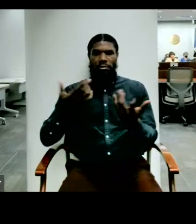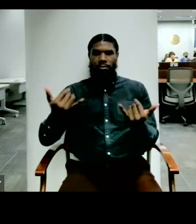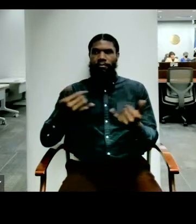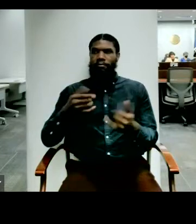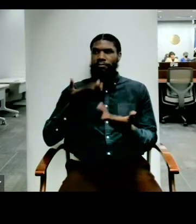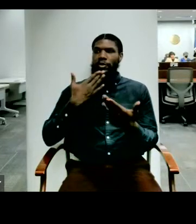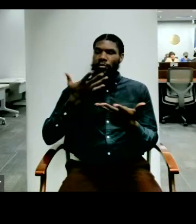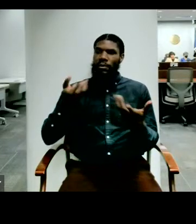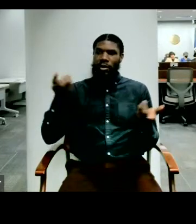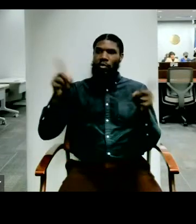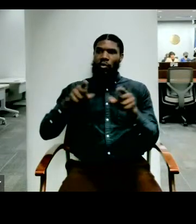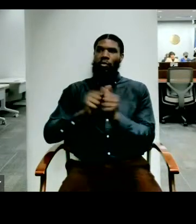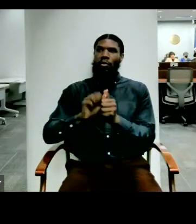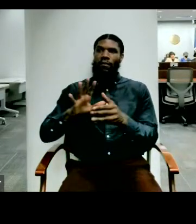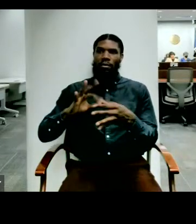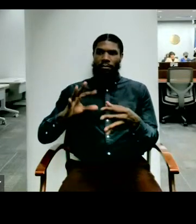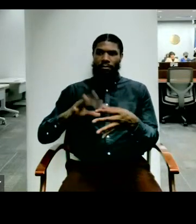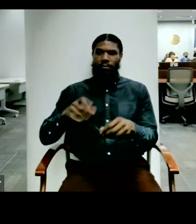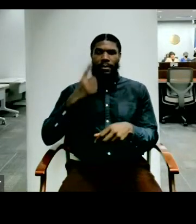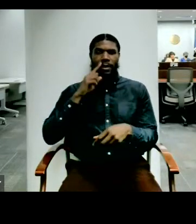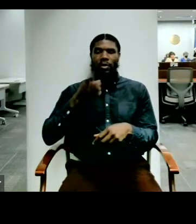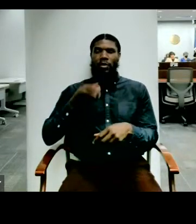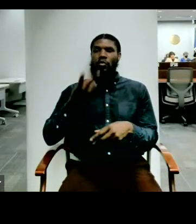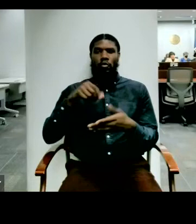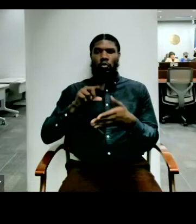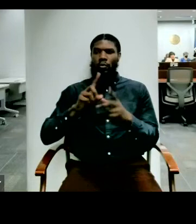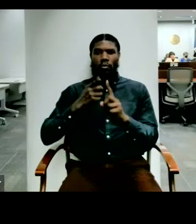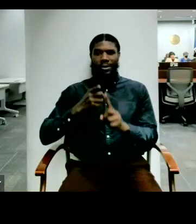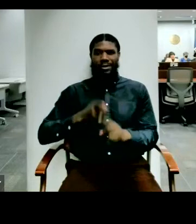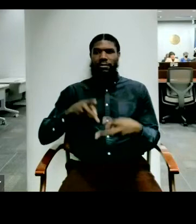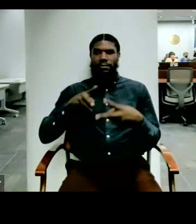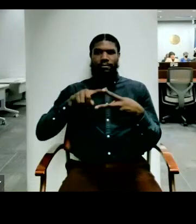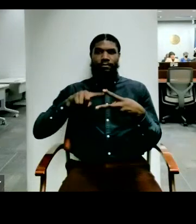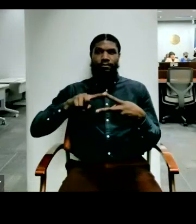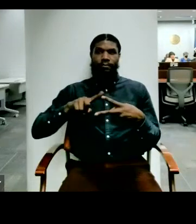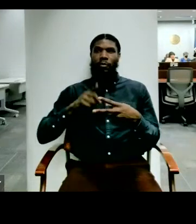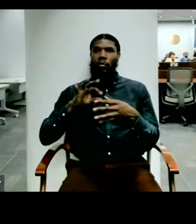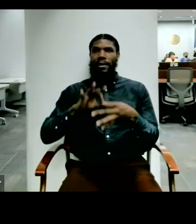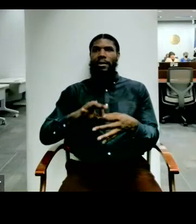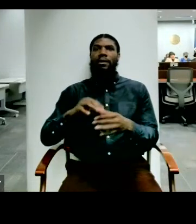I guess just to kind of make two points, one on the legal side and one